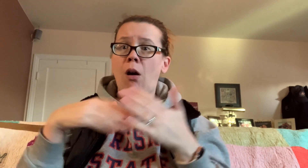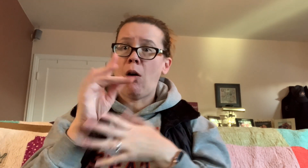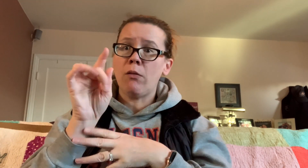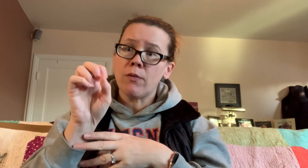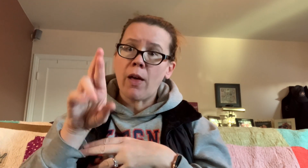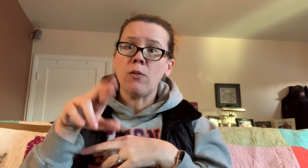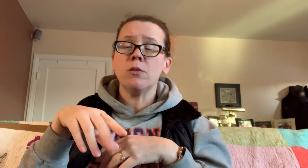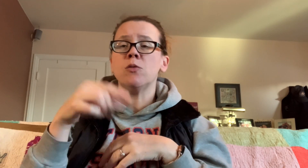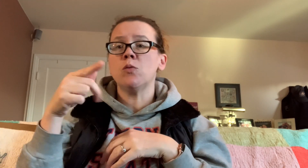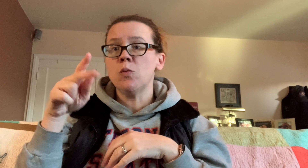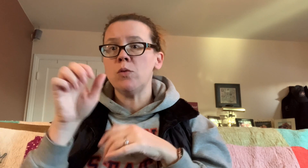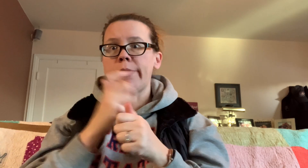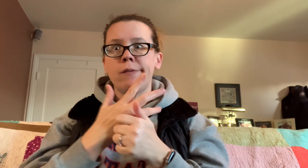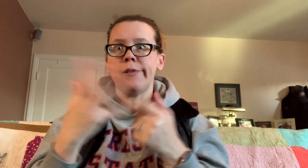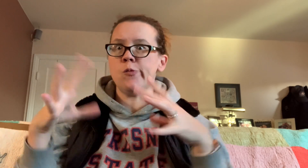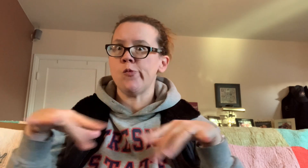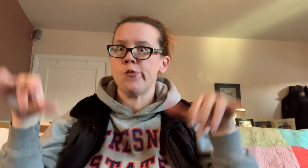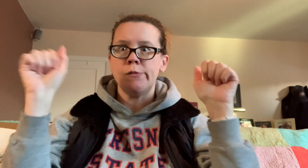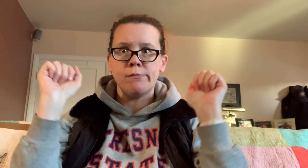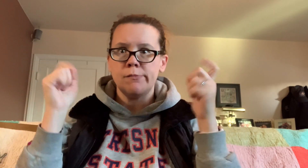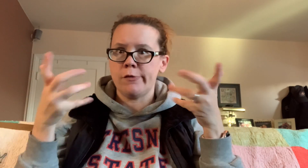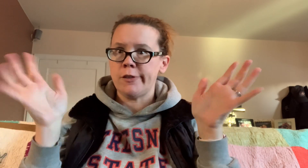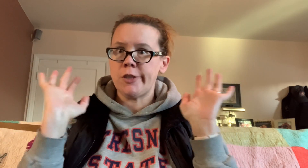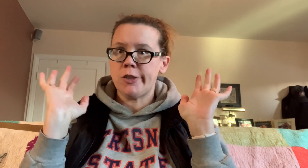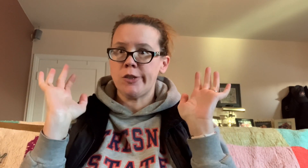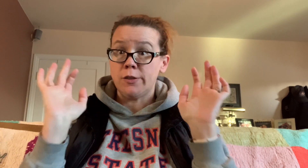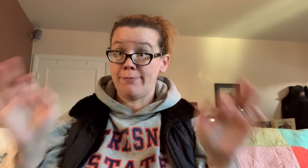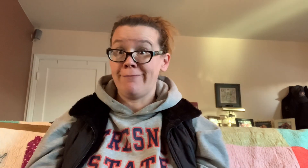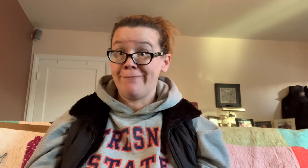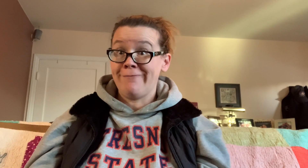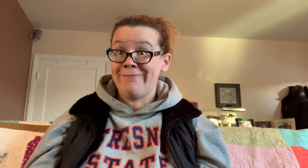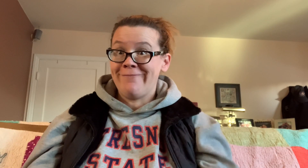and in the washing process, all the flour and paste and all that just wash right out!